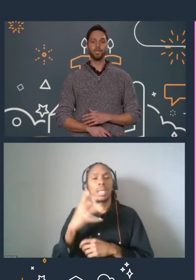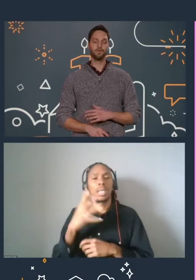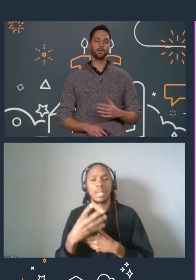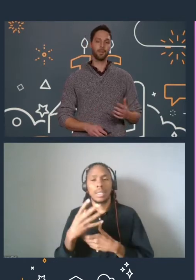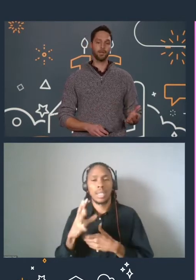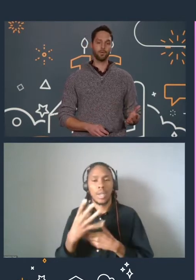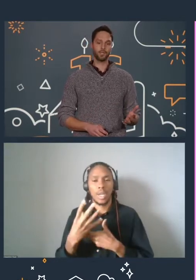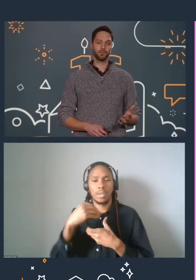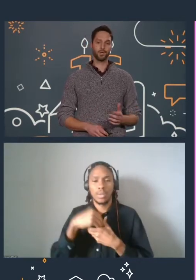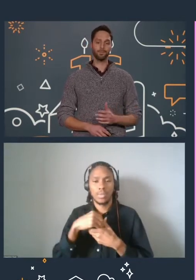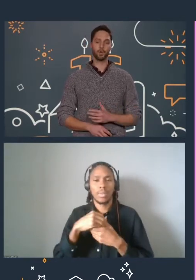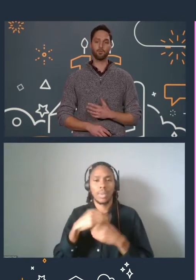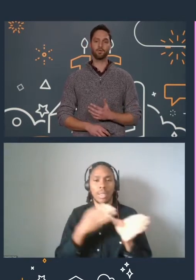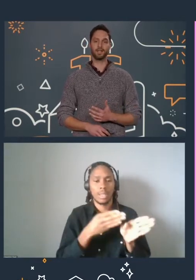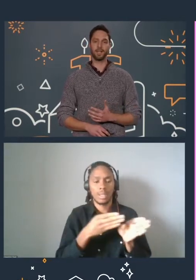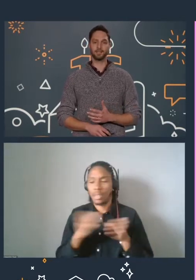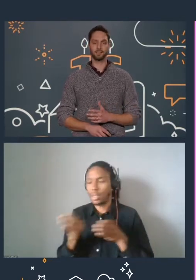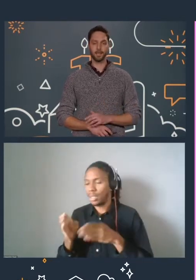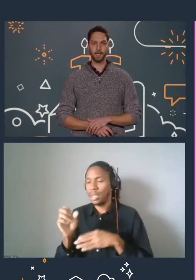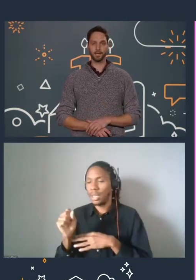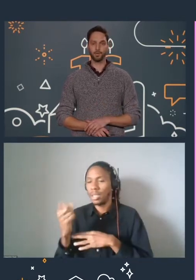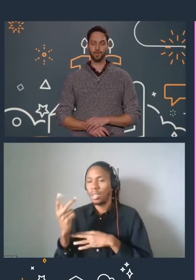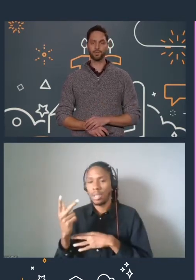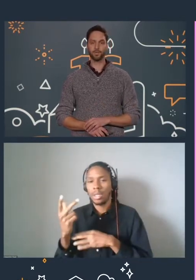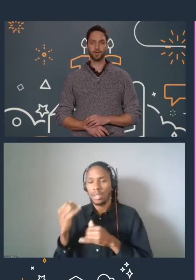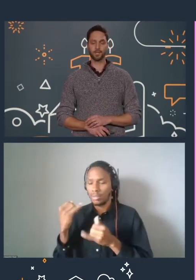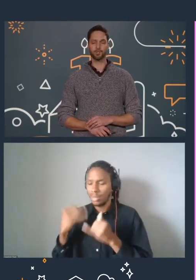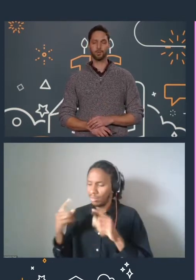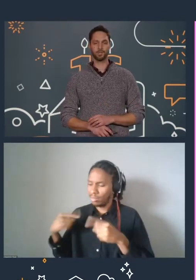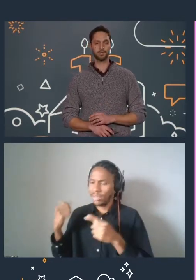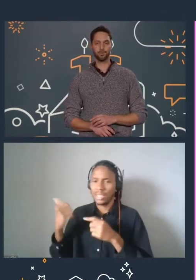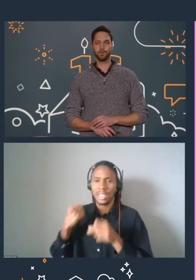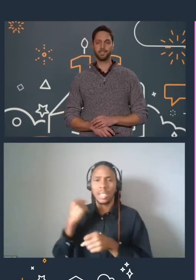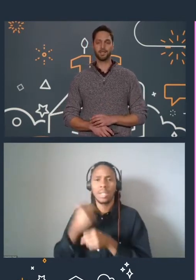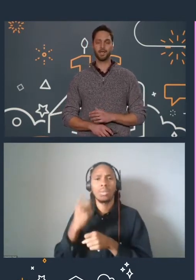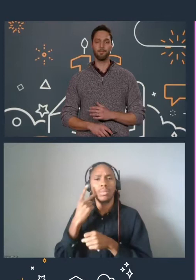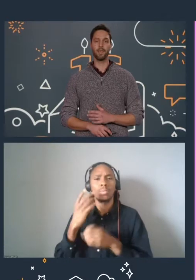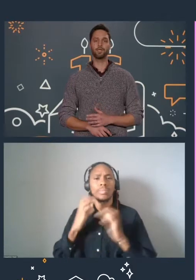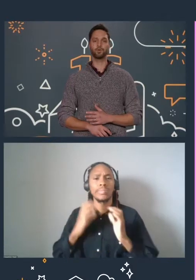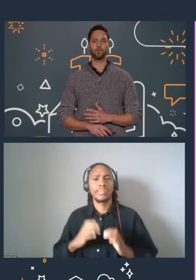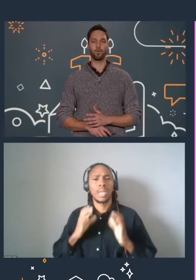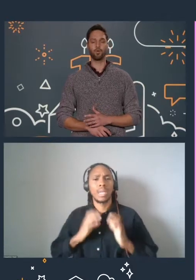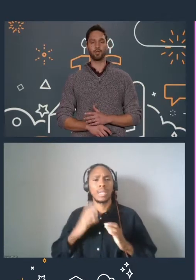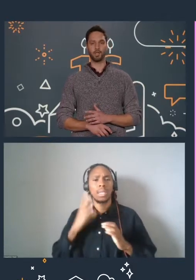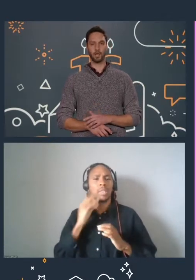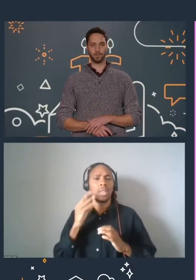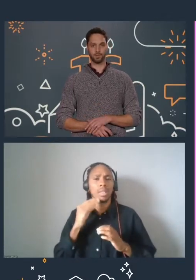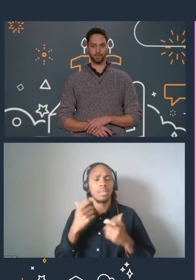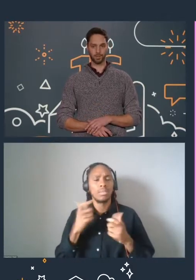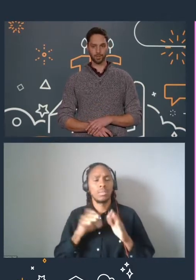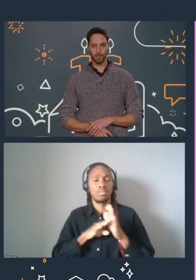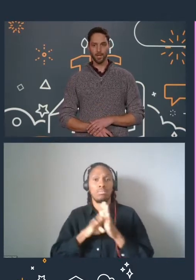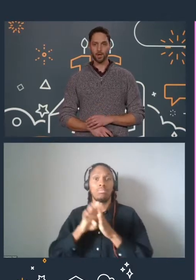Shifting back to S3, over the last decades, we've seen our customers experiencing a major growth in cloud storage.